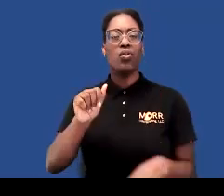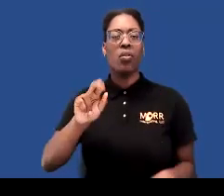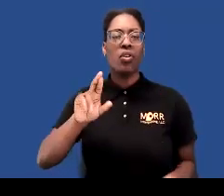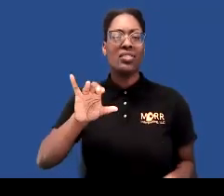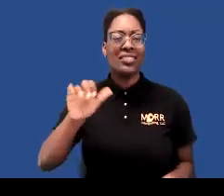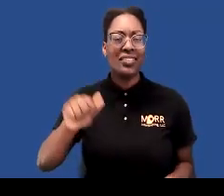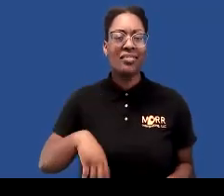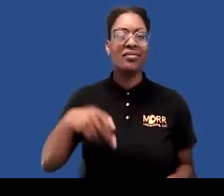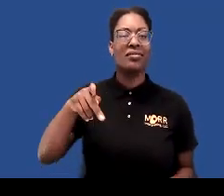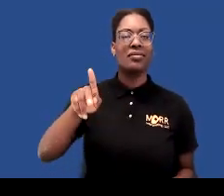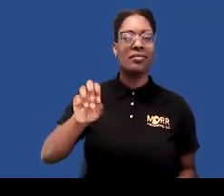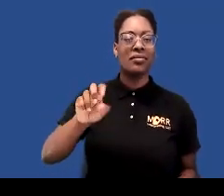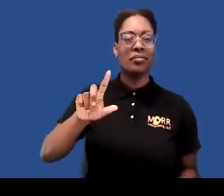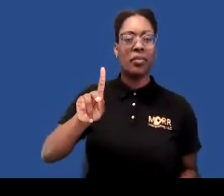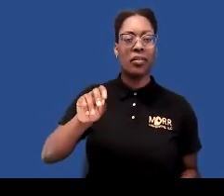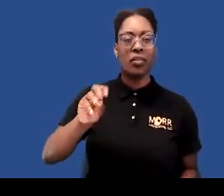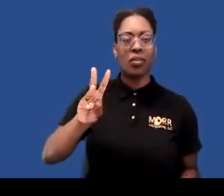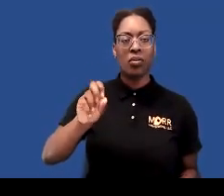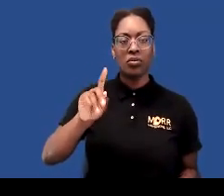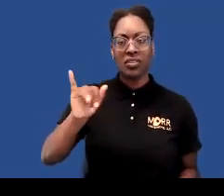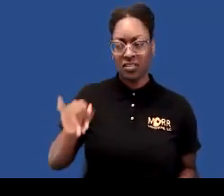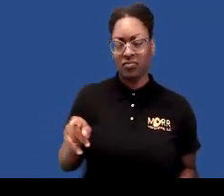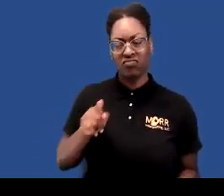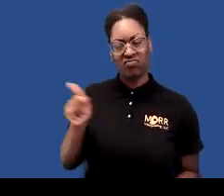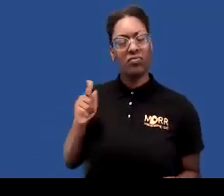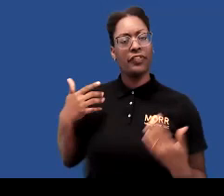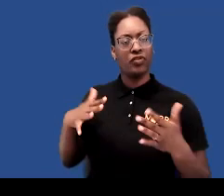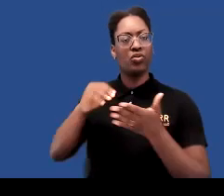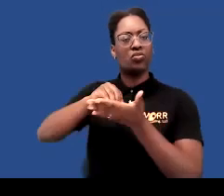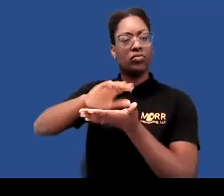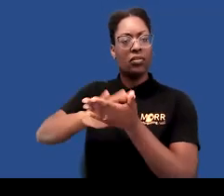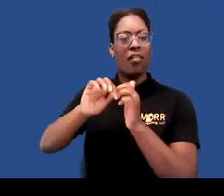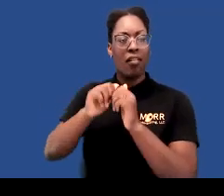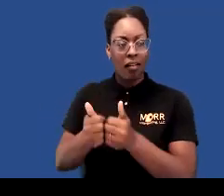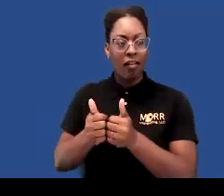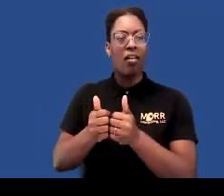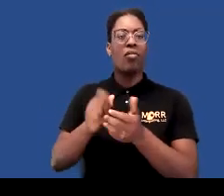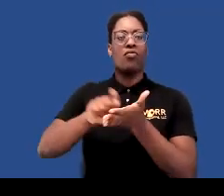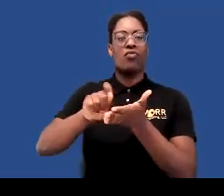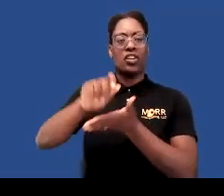have all worked to highlight the potential ways in which writing centers work to exclude or oppress the students we serve, particularly students who come